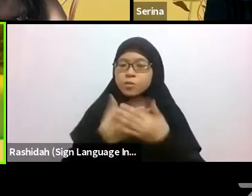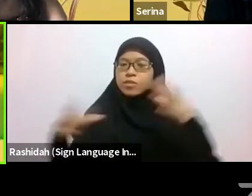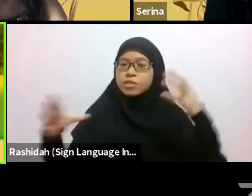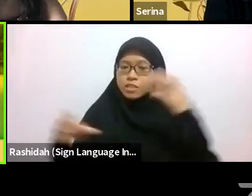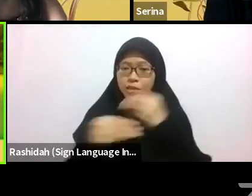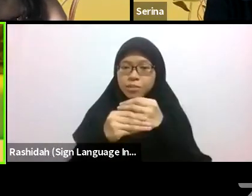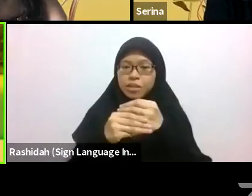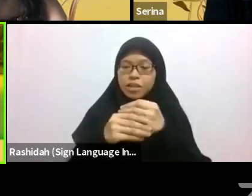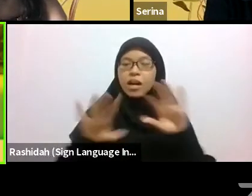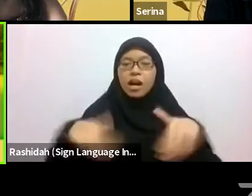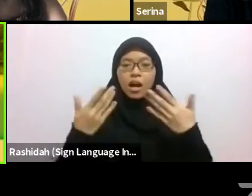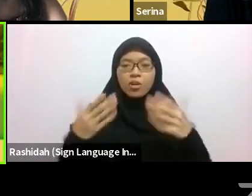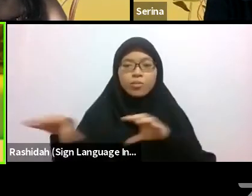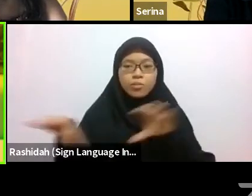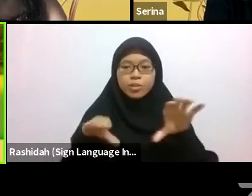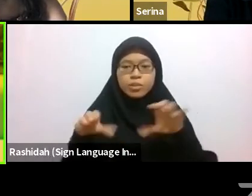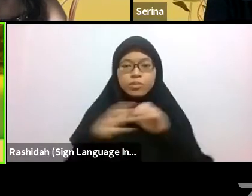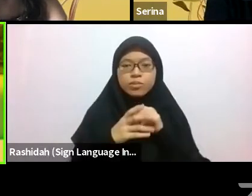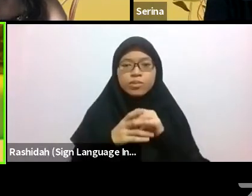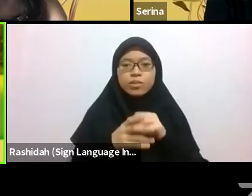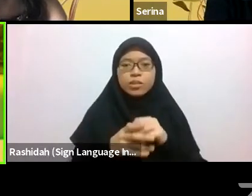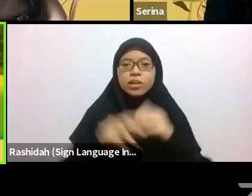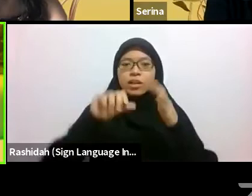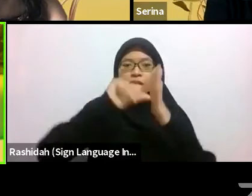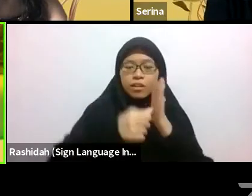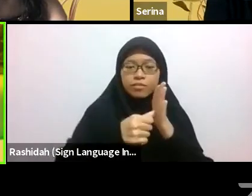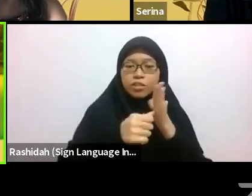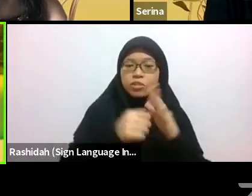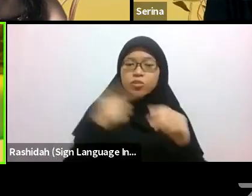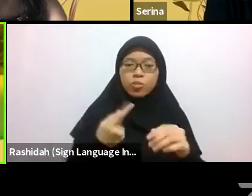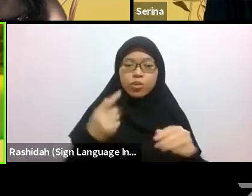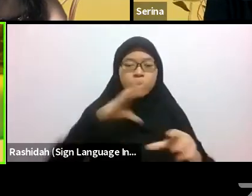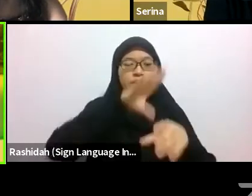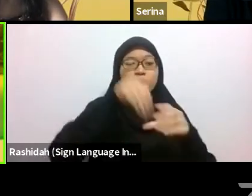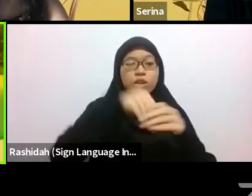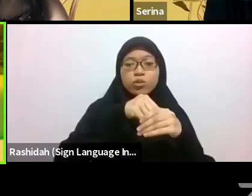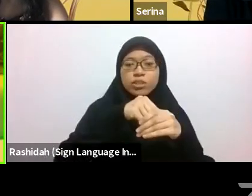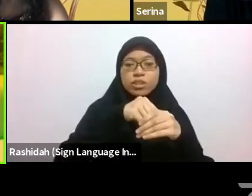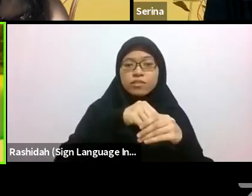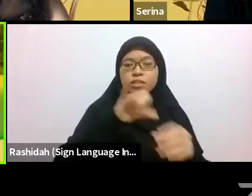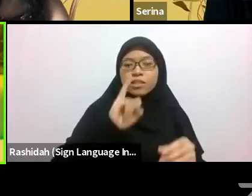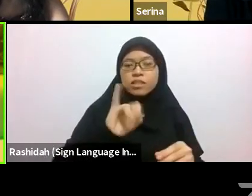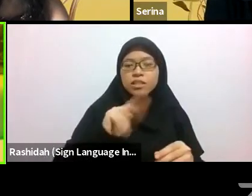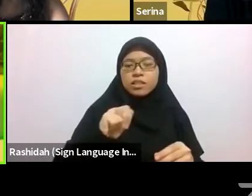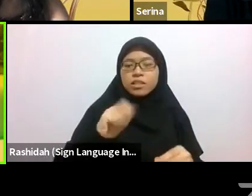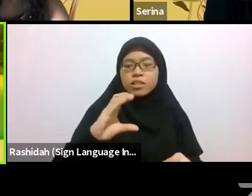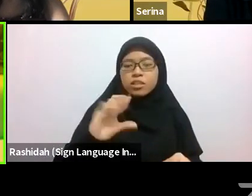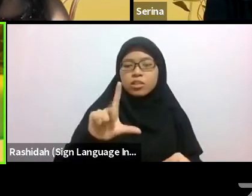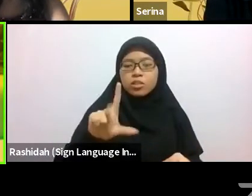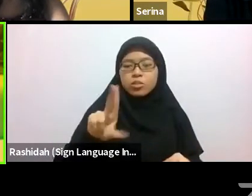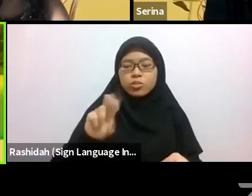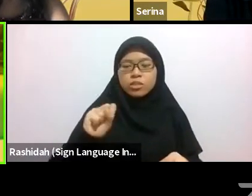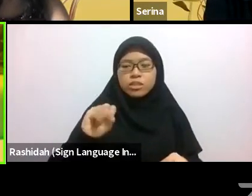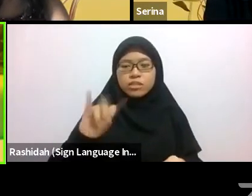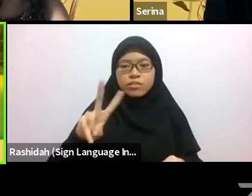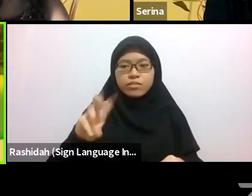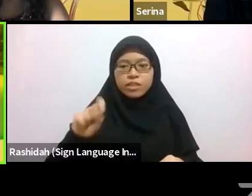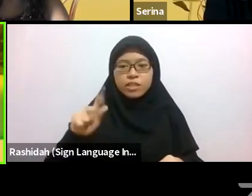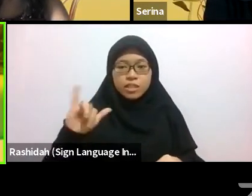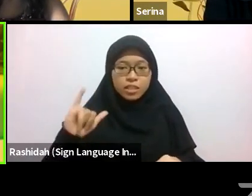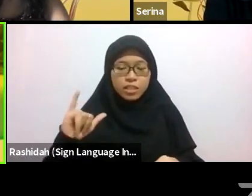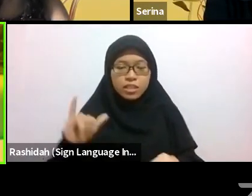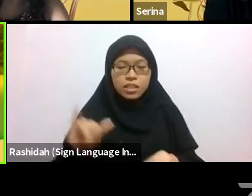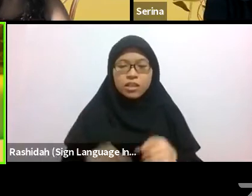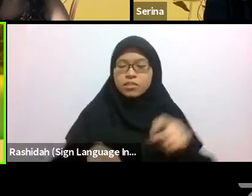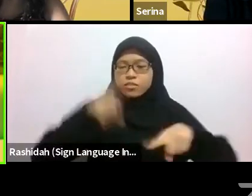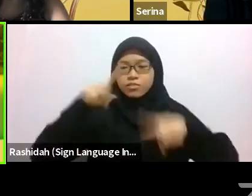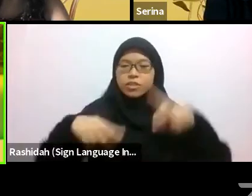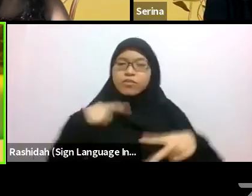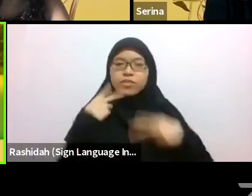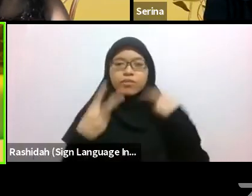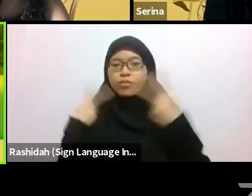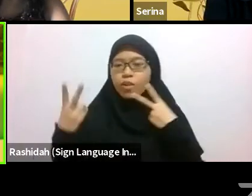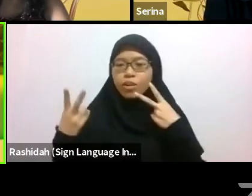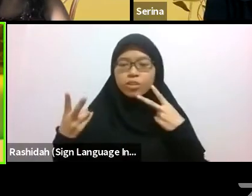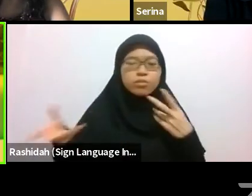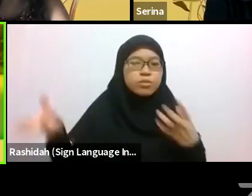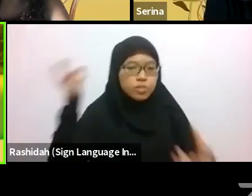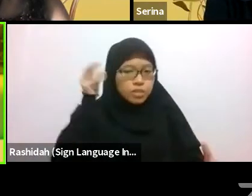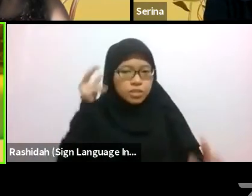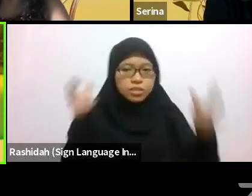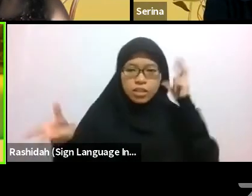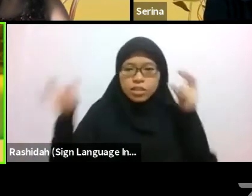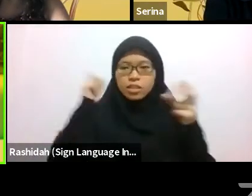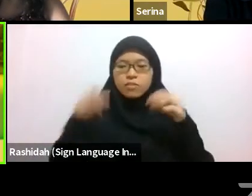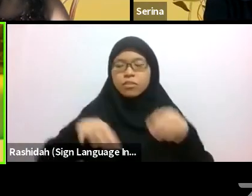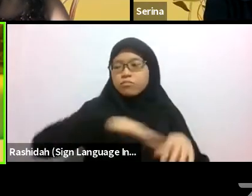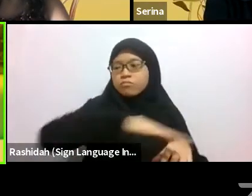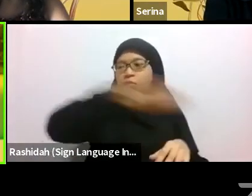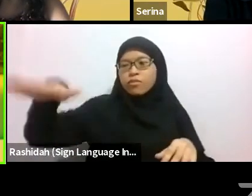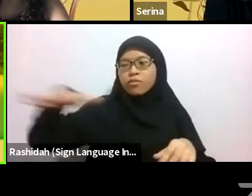The emphasis was always on inclusivity. Wanting to hear a range of voices from all over, all different women in Singapore.